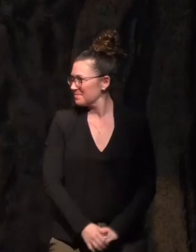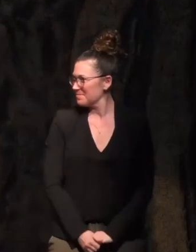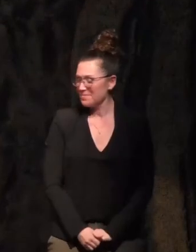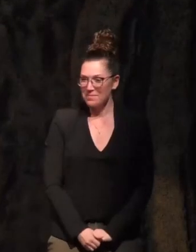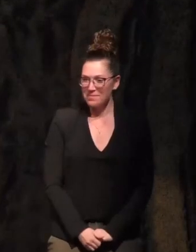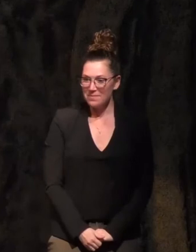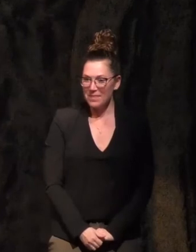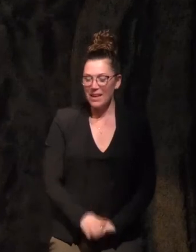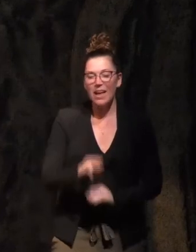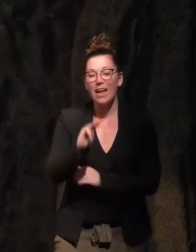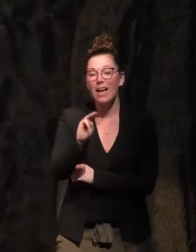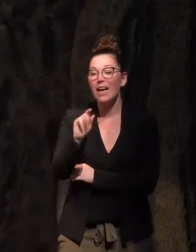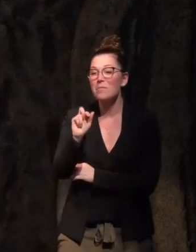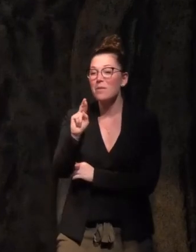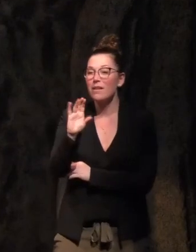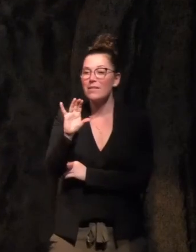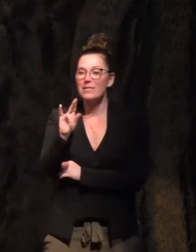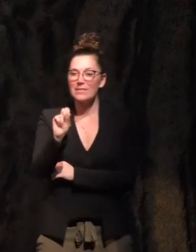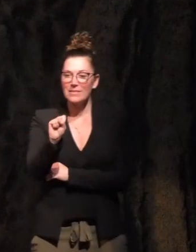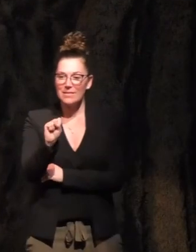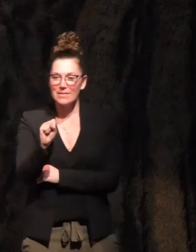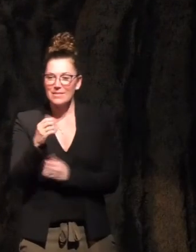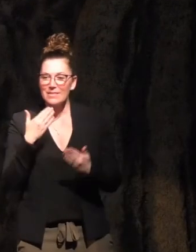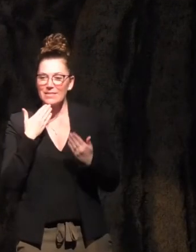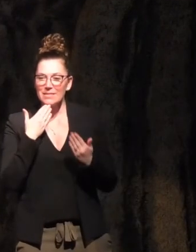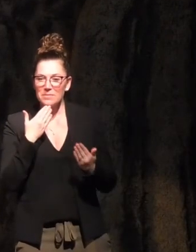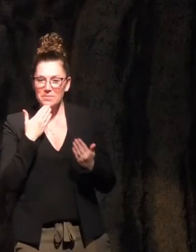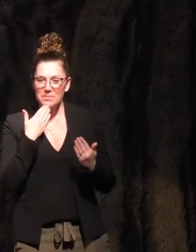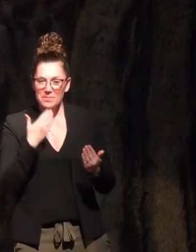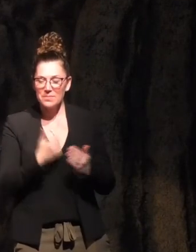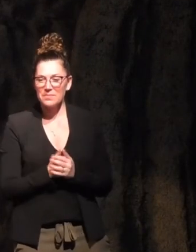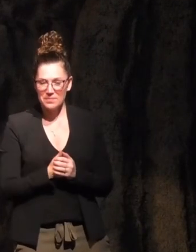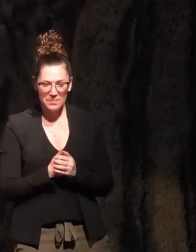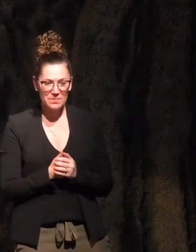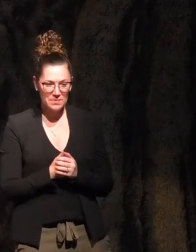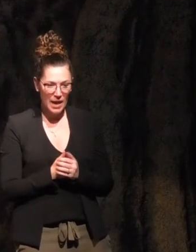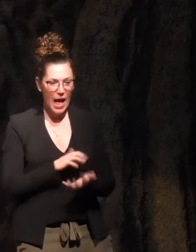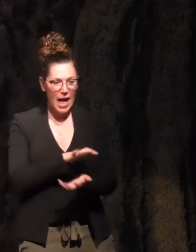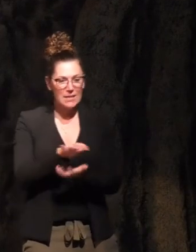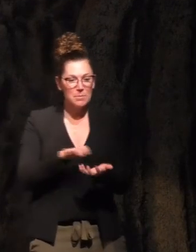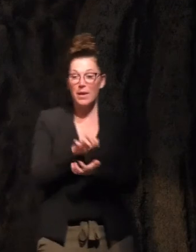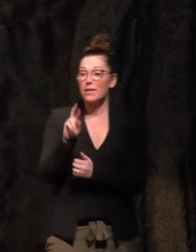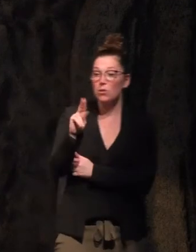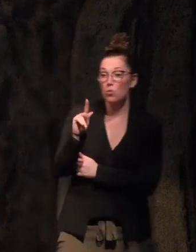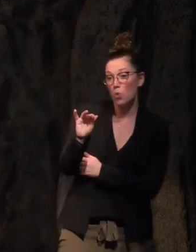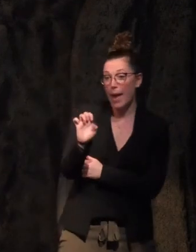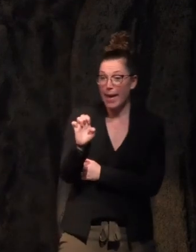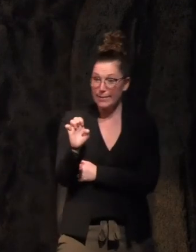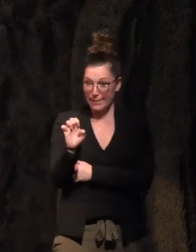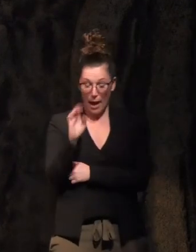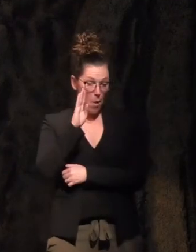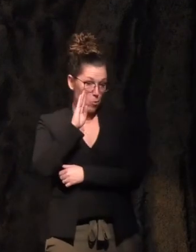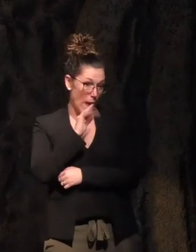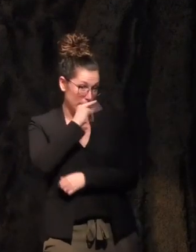Marcus, thank you so much for that as a mixed race brown kid You too.